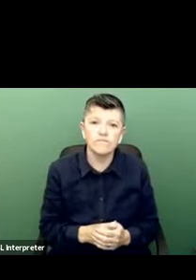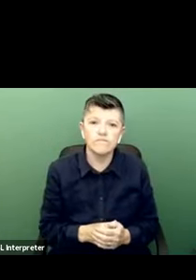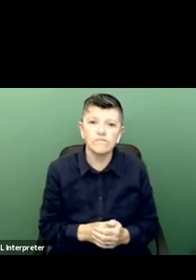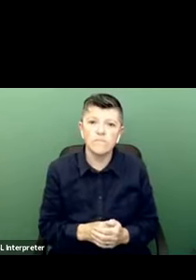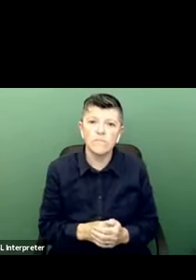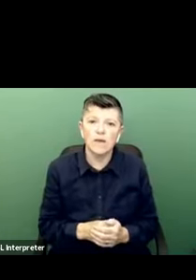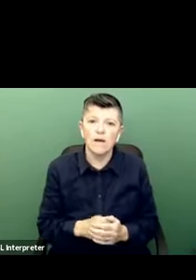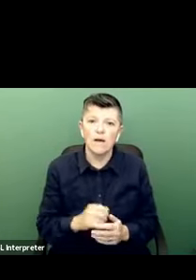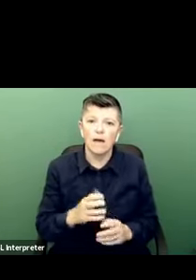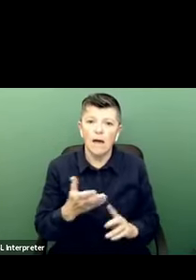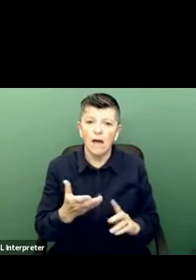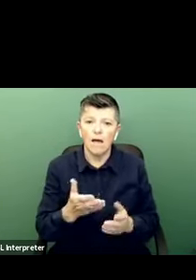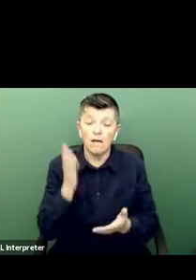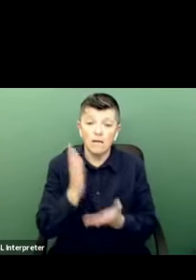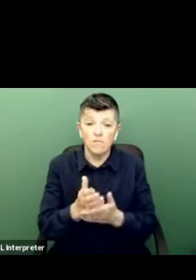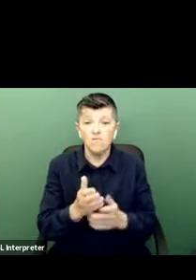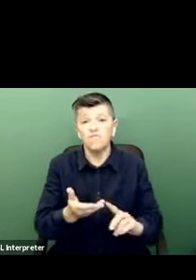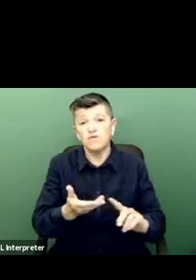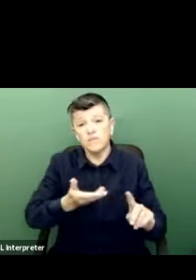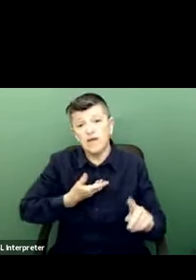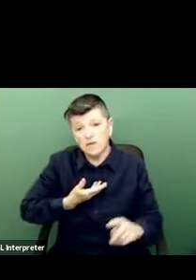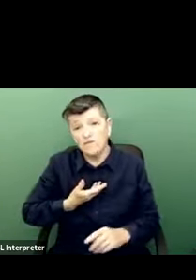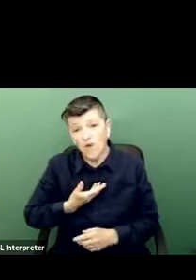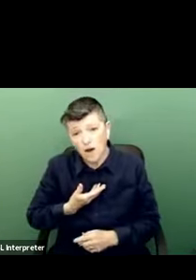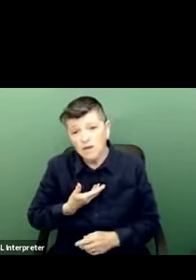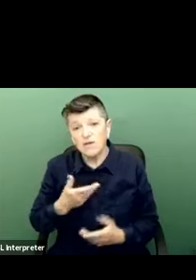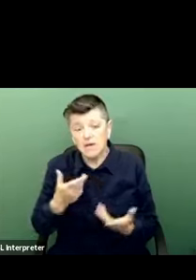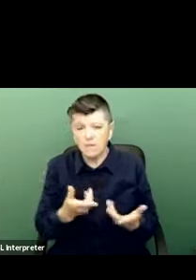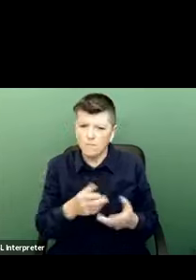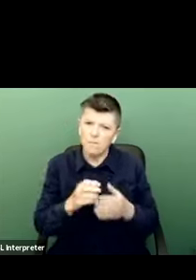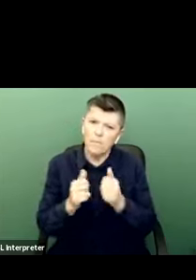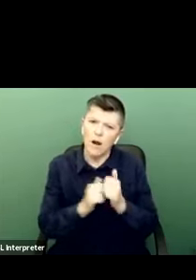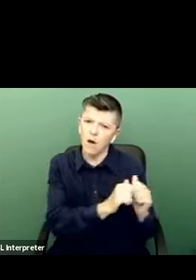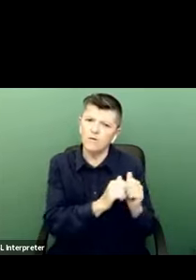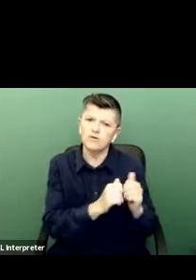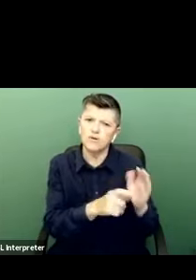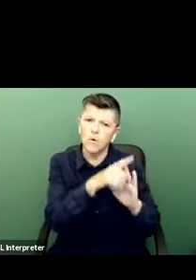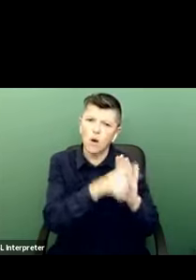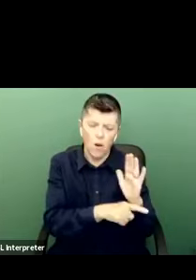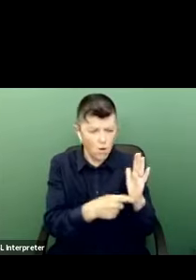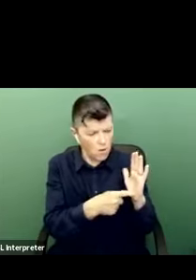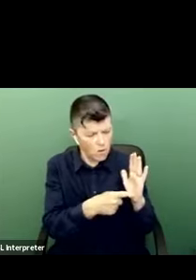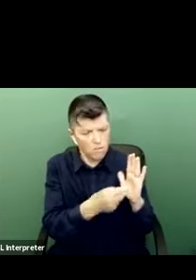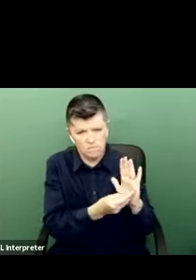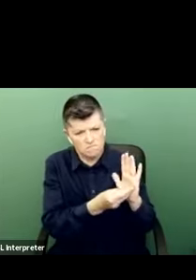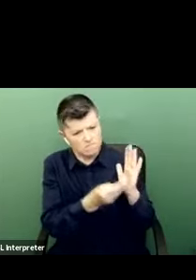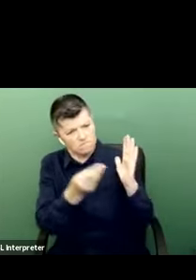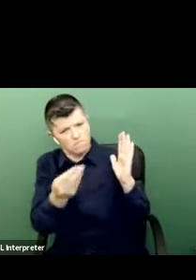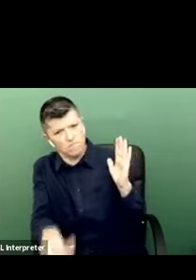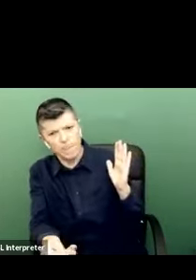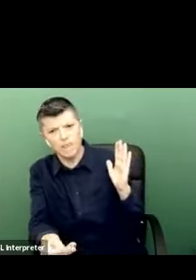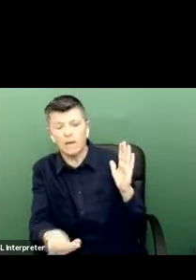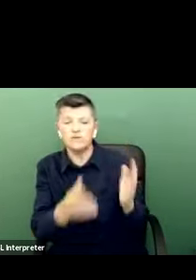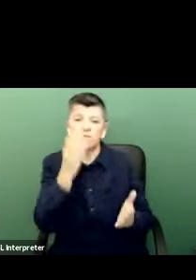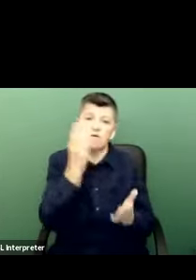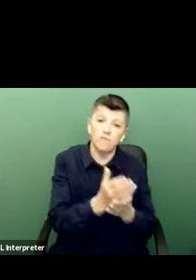French idea of human rights. To fulfil the total dismissal of all such claims